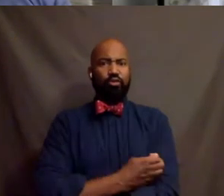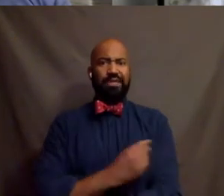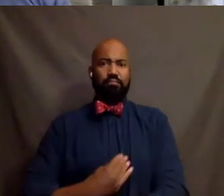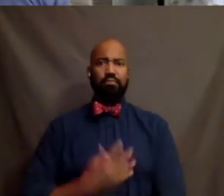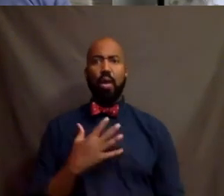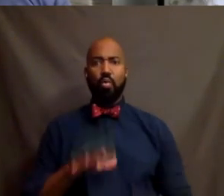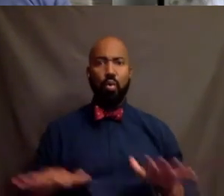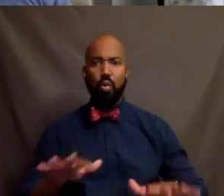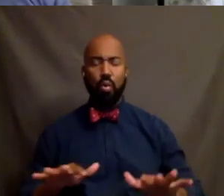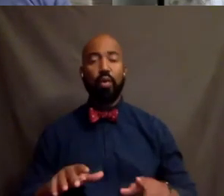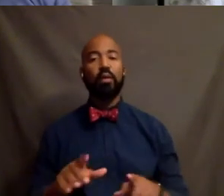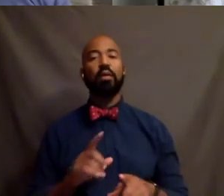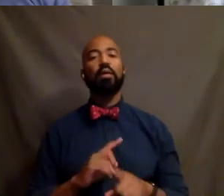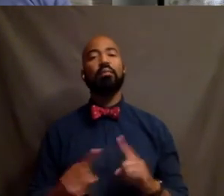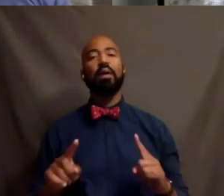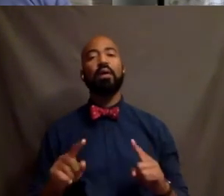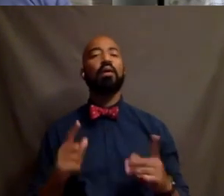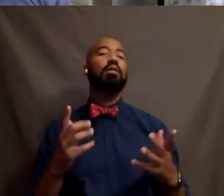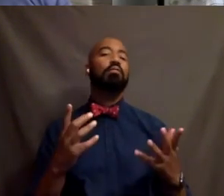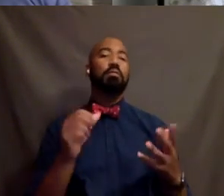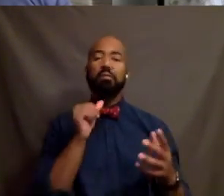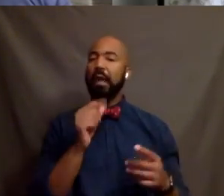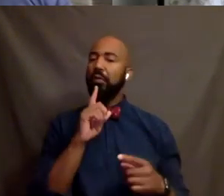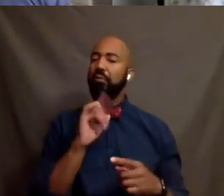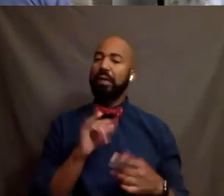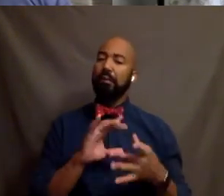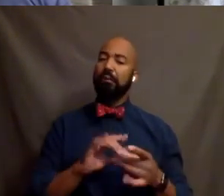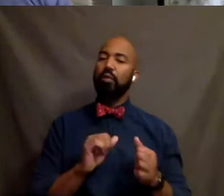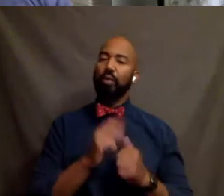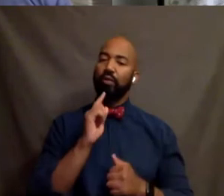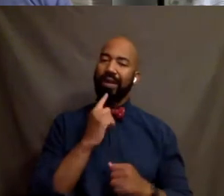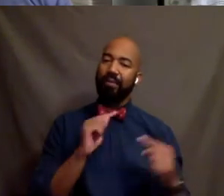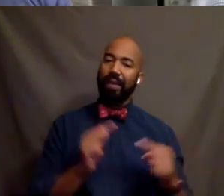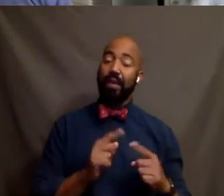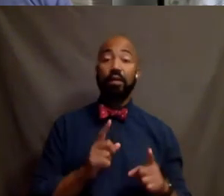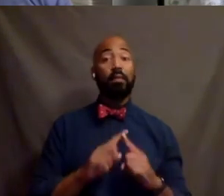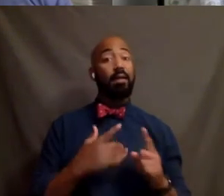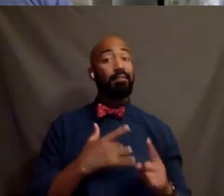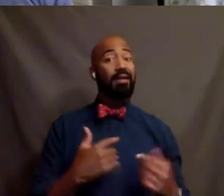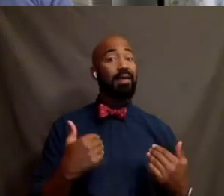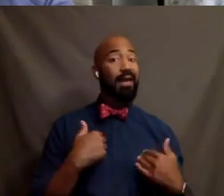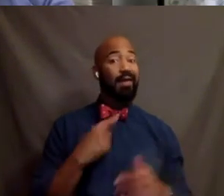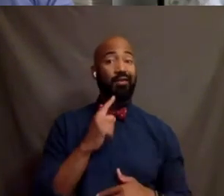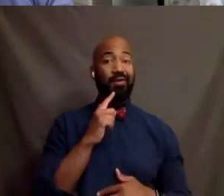oftentimes have chronic fatigue. And so a lot of times people that are taking testosterone, it actually kind of gives a little bit of a boost,